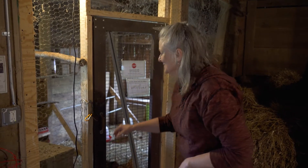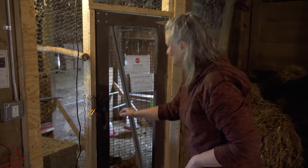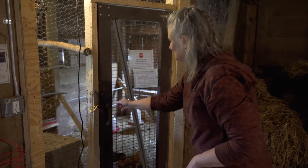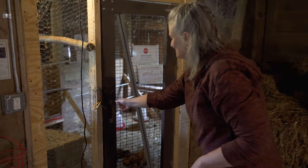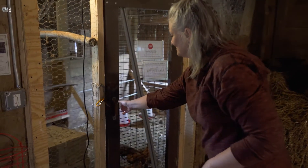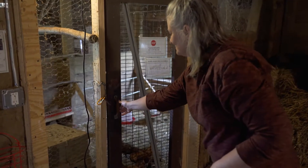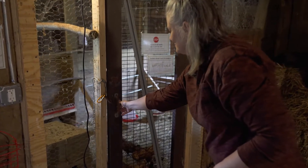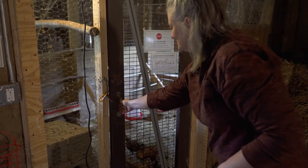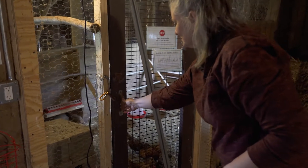Let's go in.